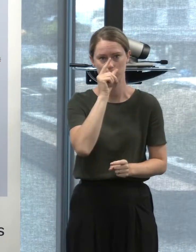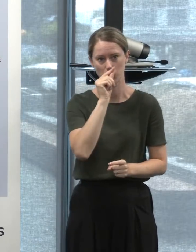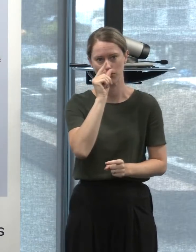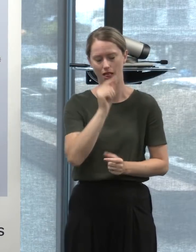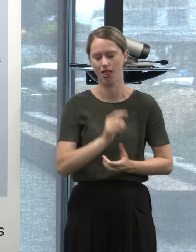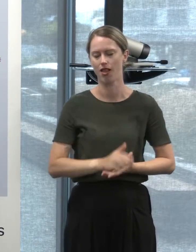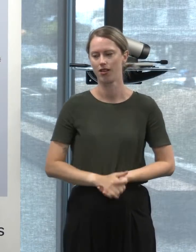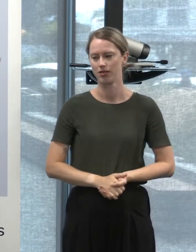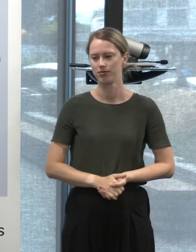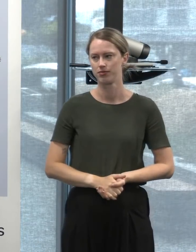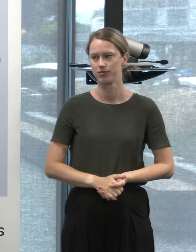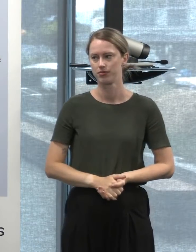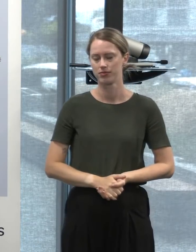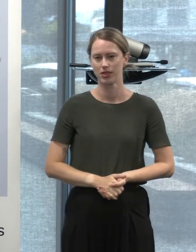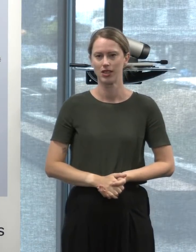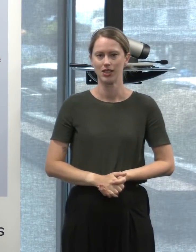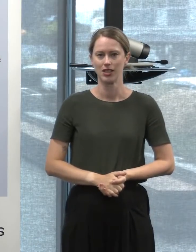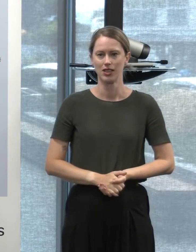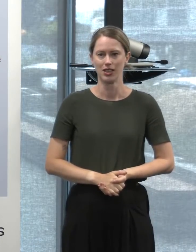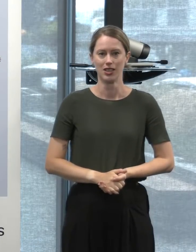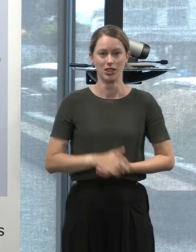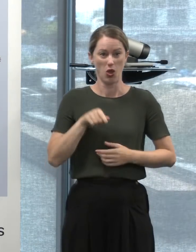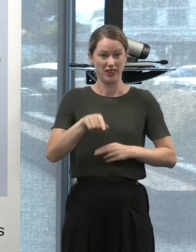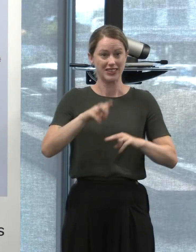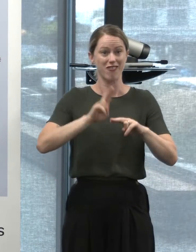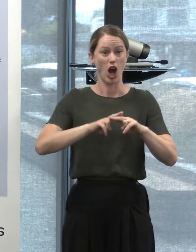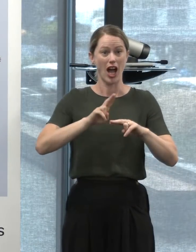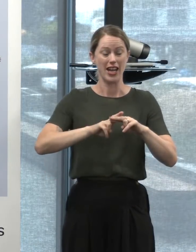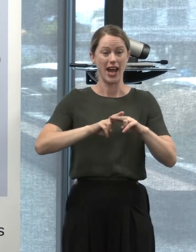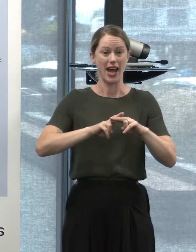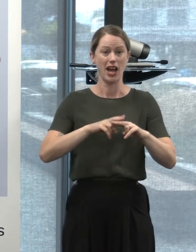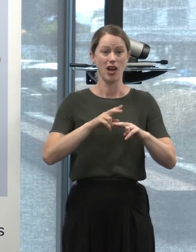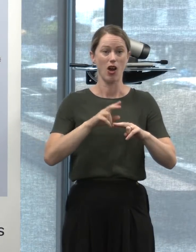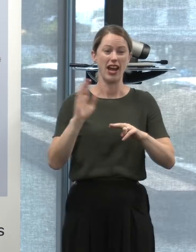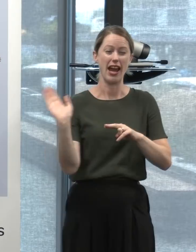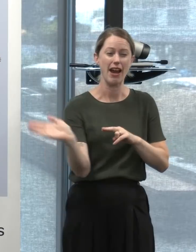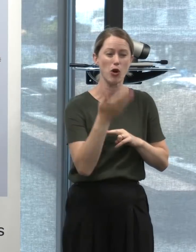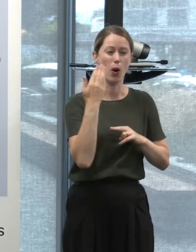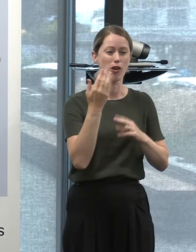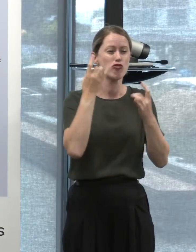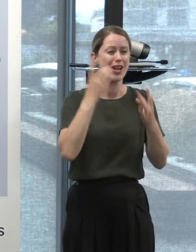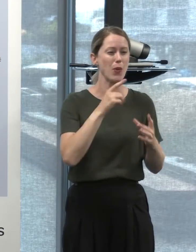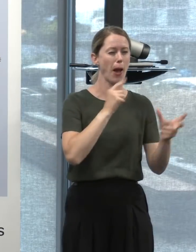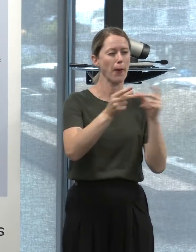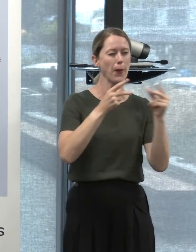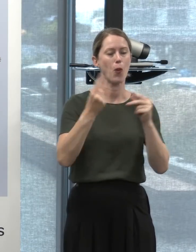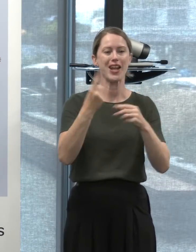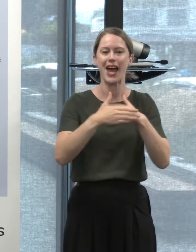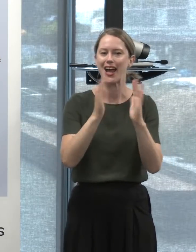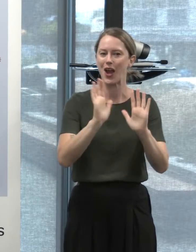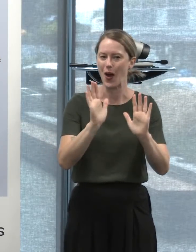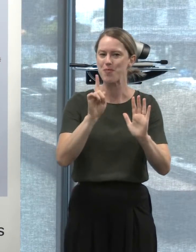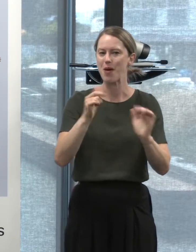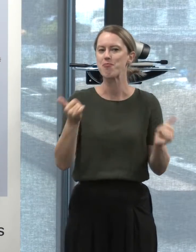Moving to the three-month interval is important to our efforts to fight Omicron and I want to urge everyone to get